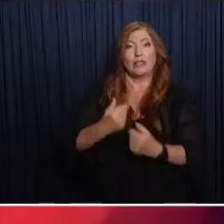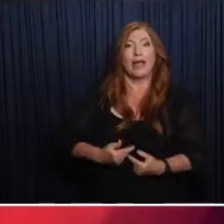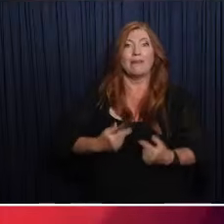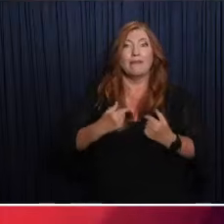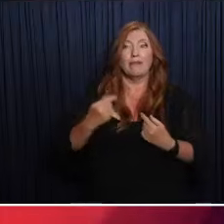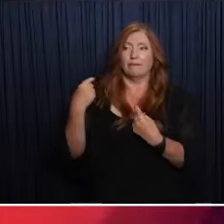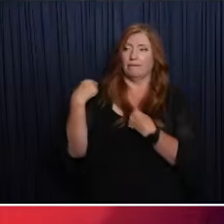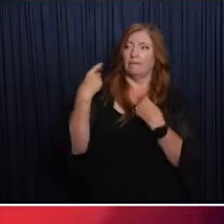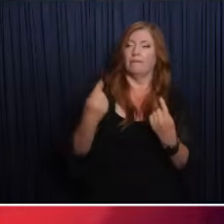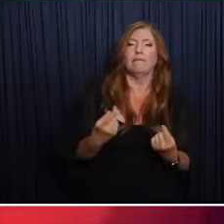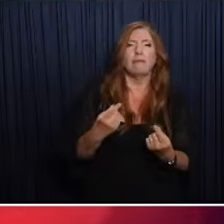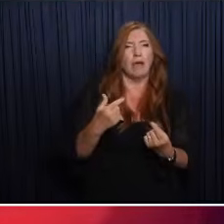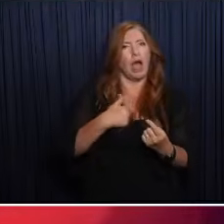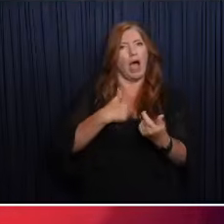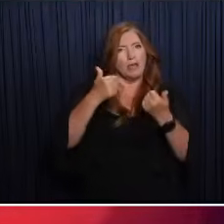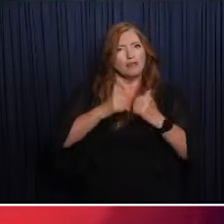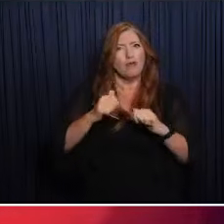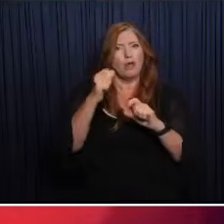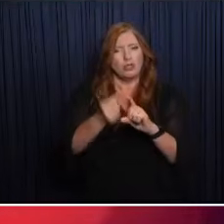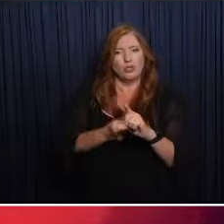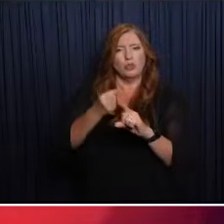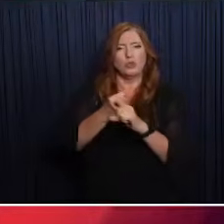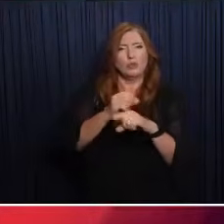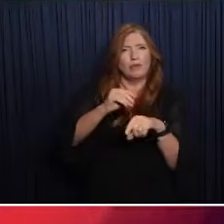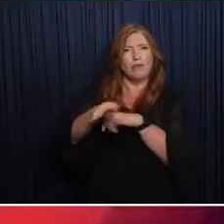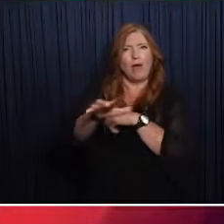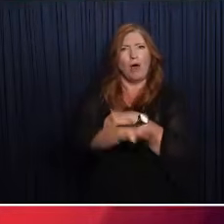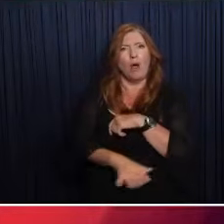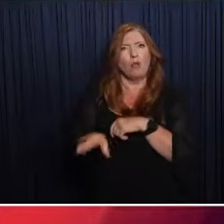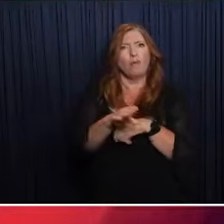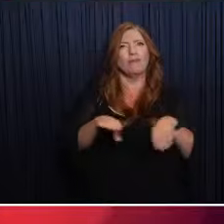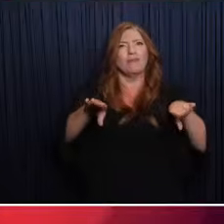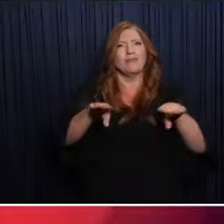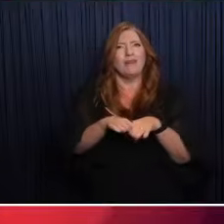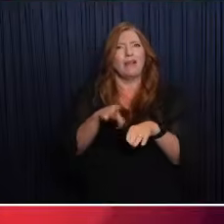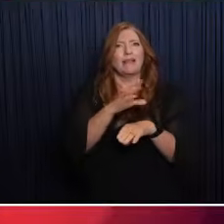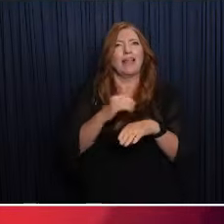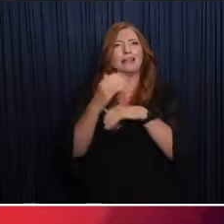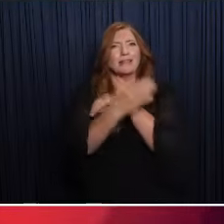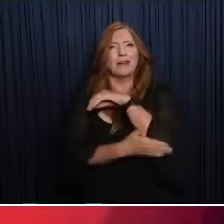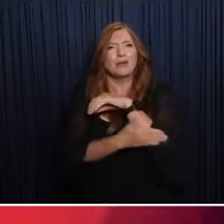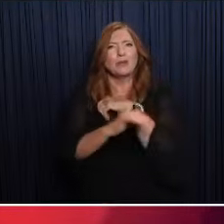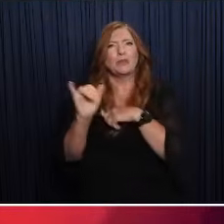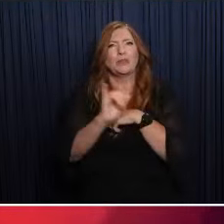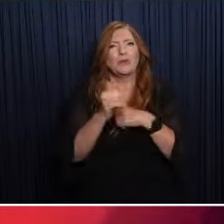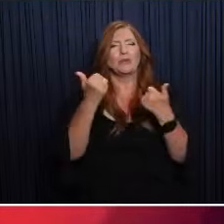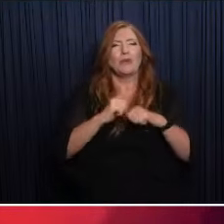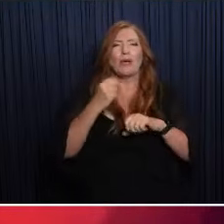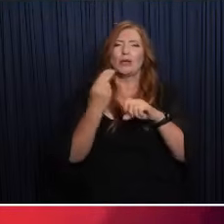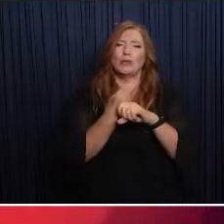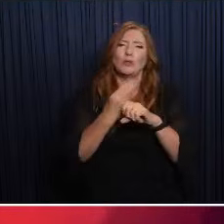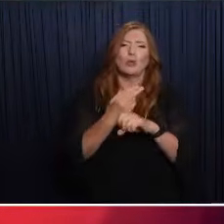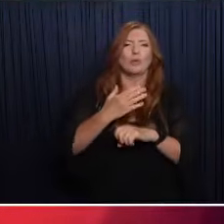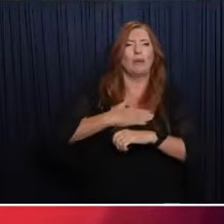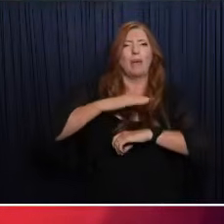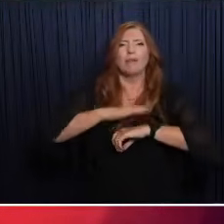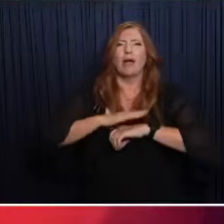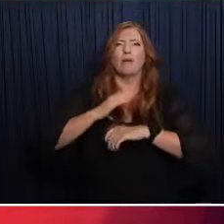I'VE DONE IN THE 16 YEARS THAT I'VE LIVED HERE, THE IMPACT I'VE TRIED TO HAVE ACROSS THE VALLEY